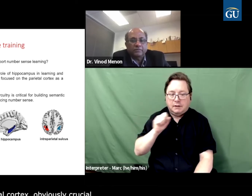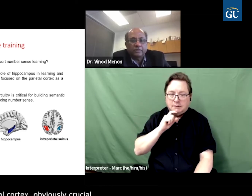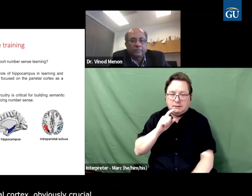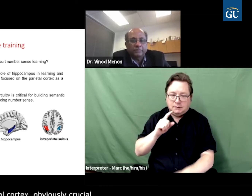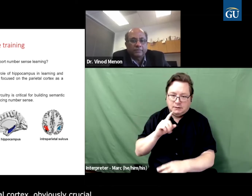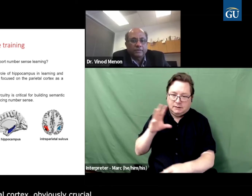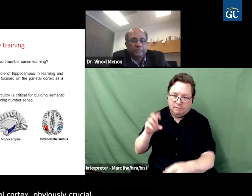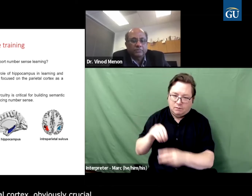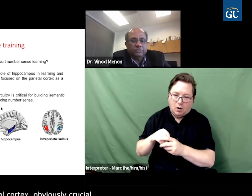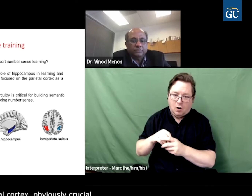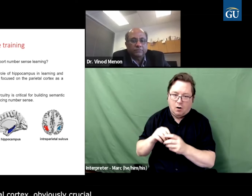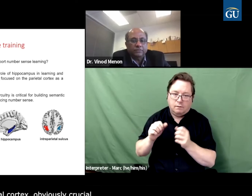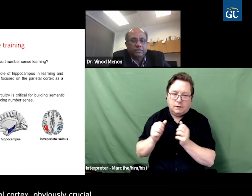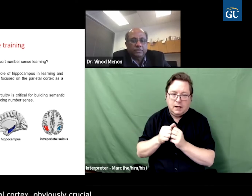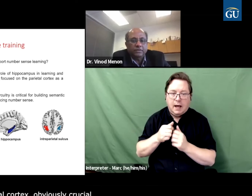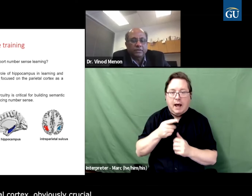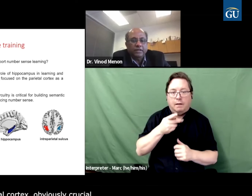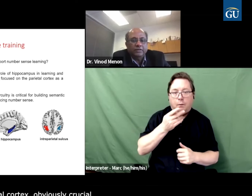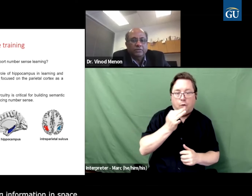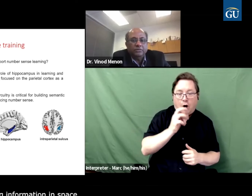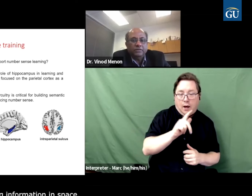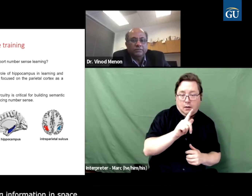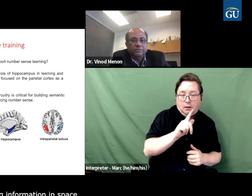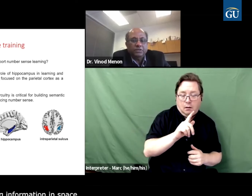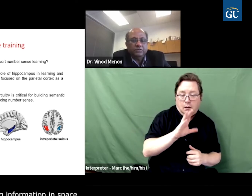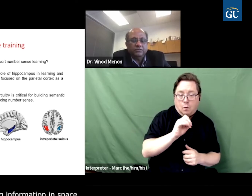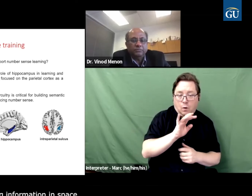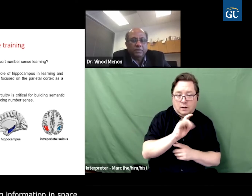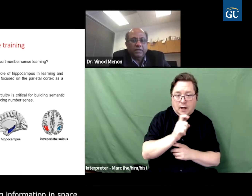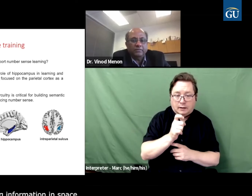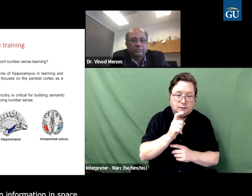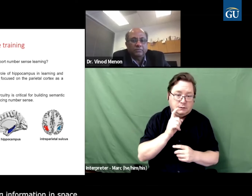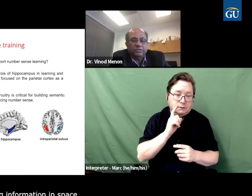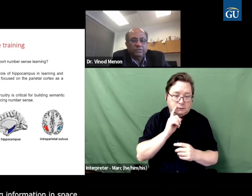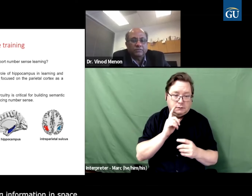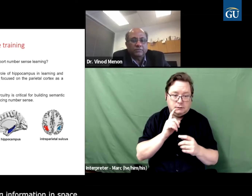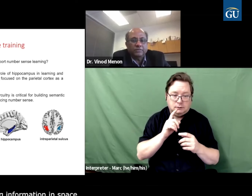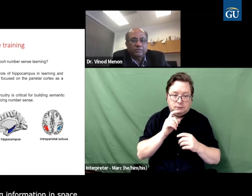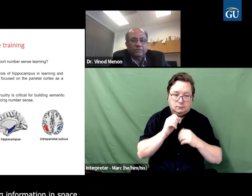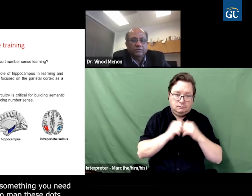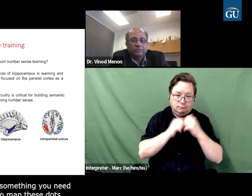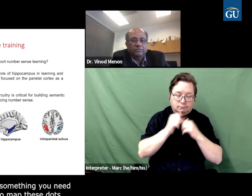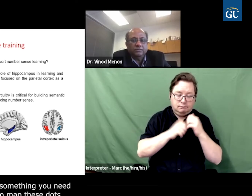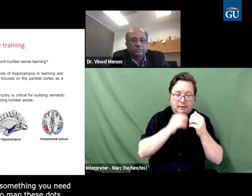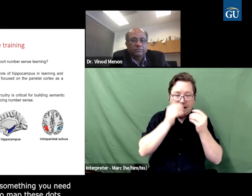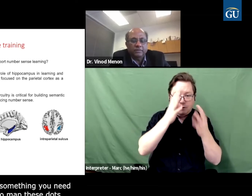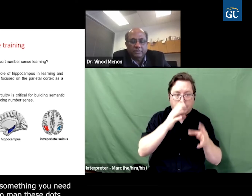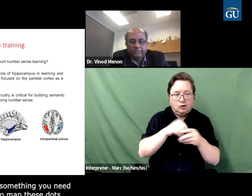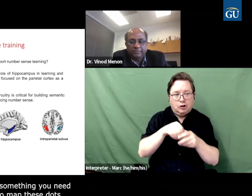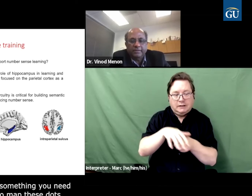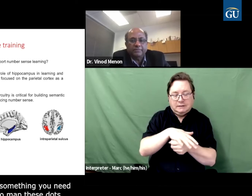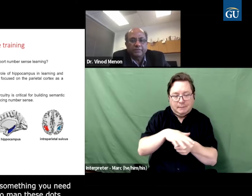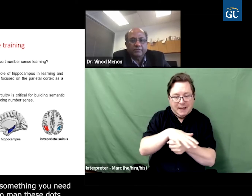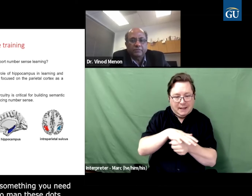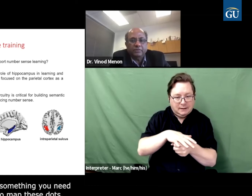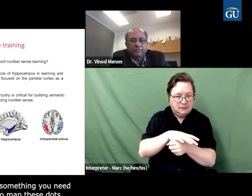parietal cortex obviously crucial for encoding information in space which is